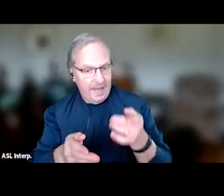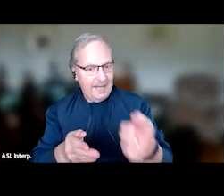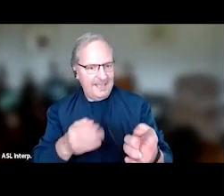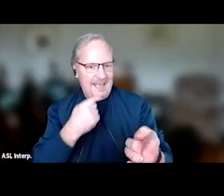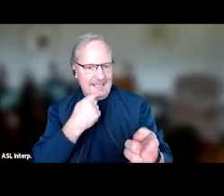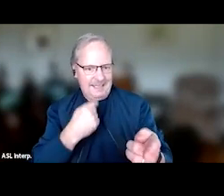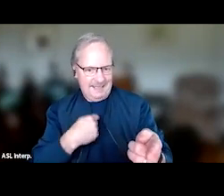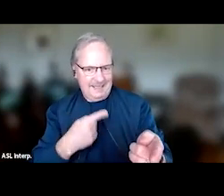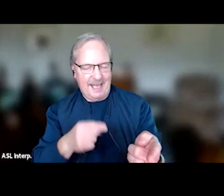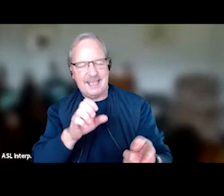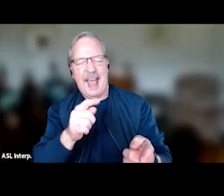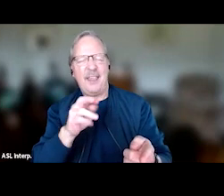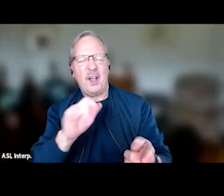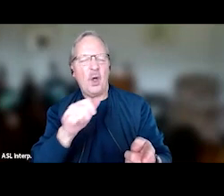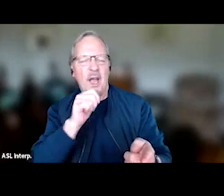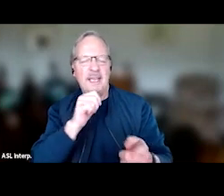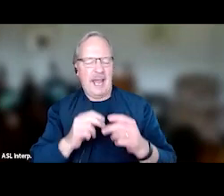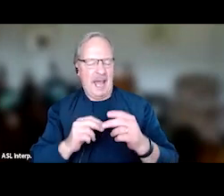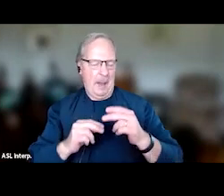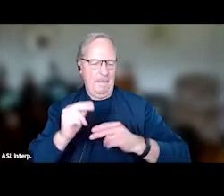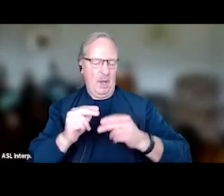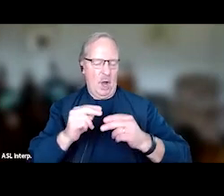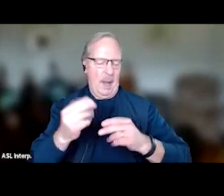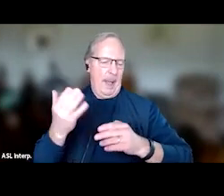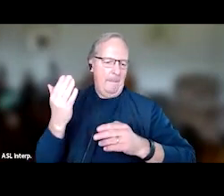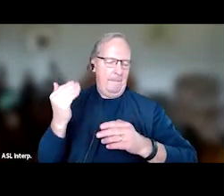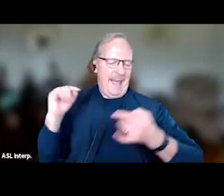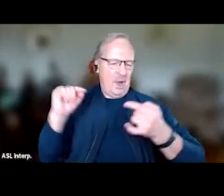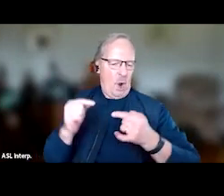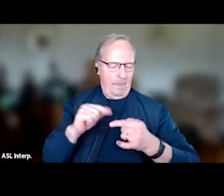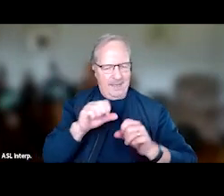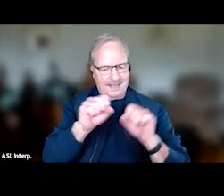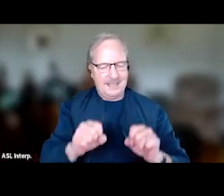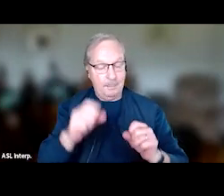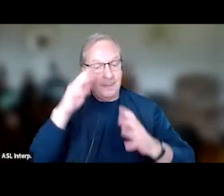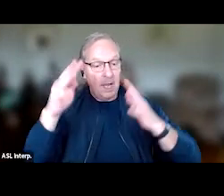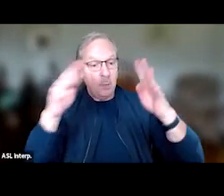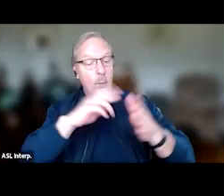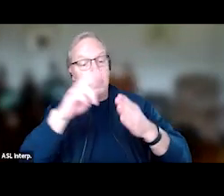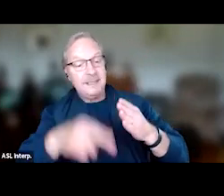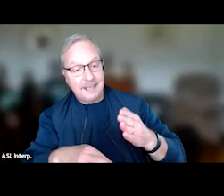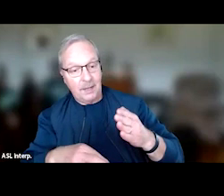and doesn't build on past harms of the system. And that creates results that are meaningful.